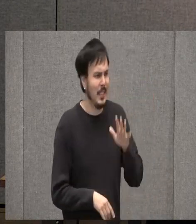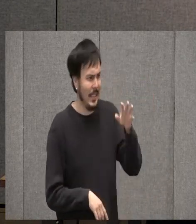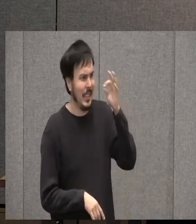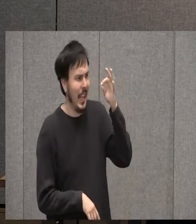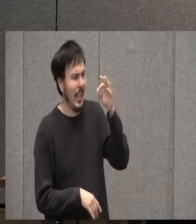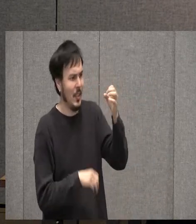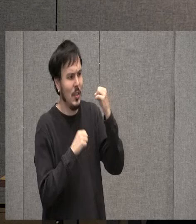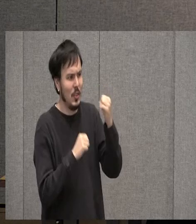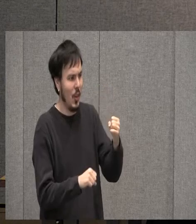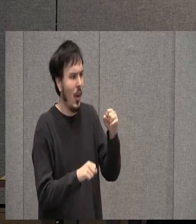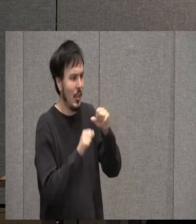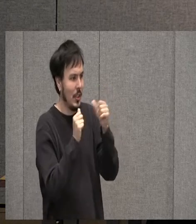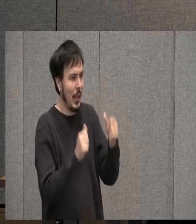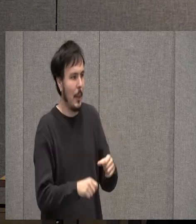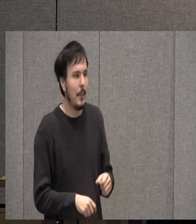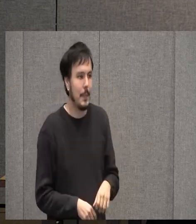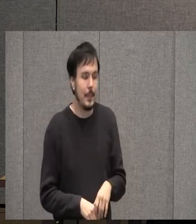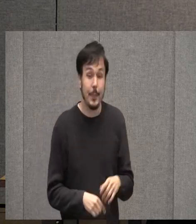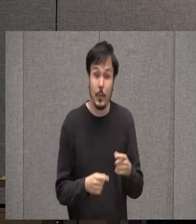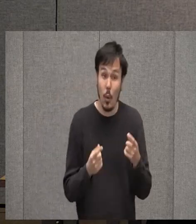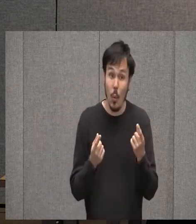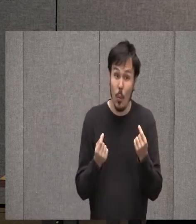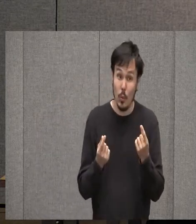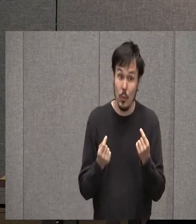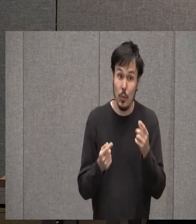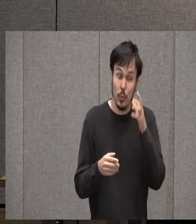So what you do is you're gonna take a pencil